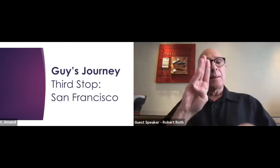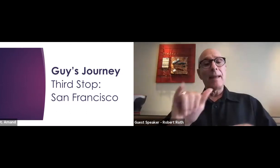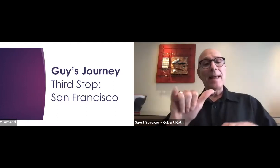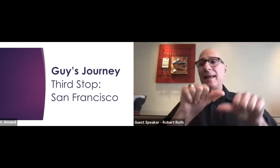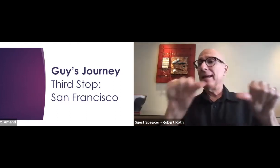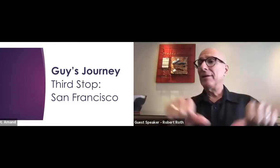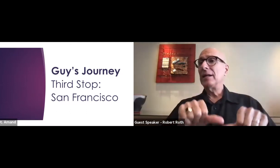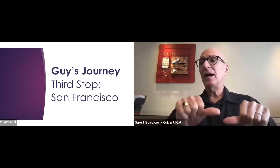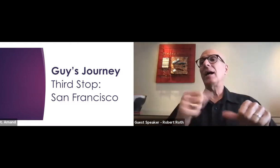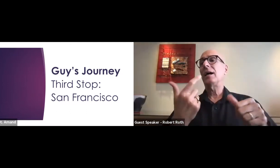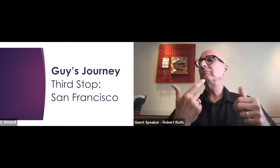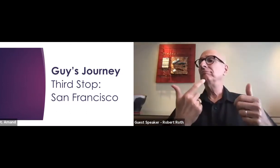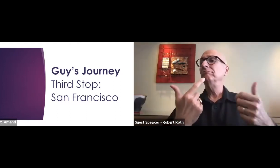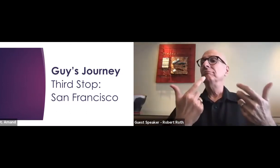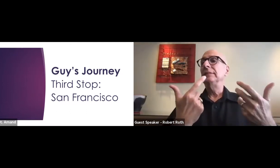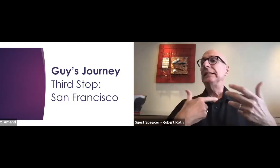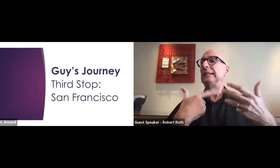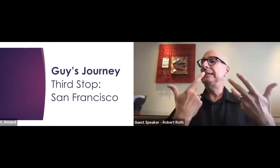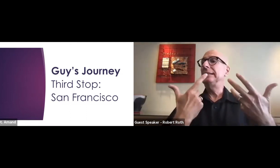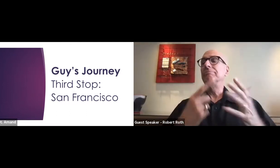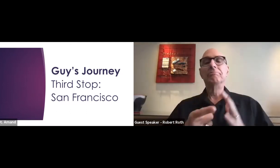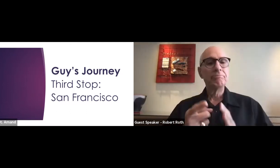And he settled in the Bay area,